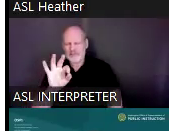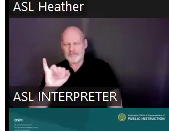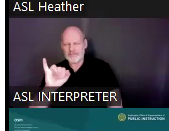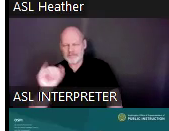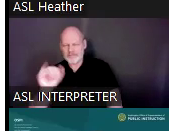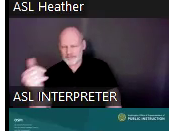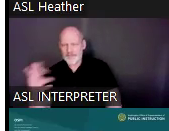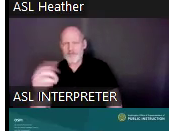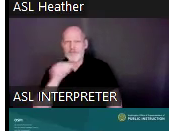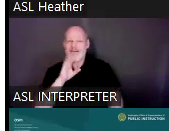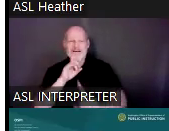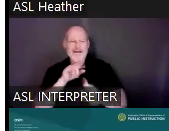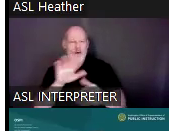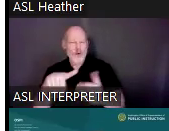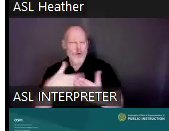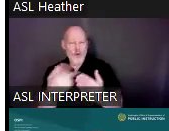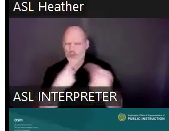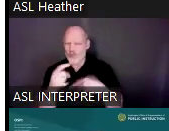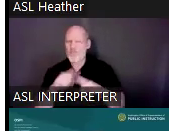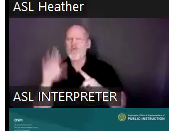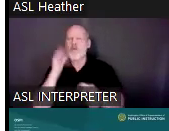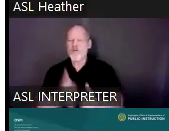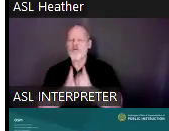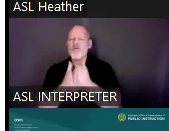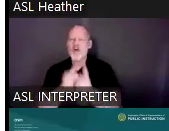will definitely follow up with folks um so with that I'll hand it over to